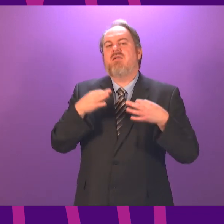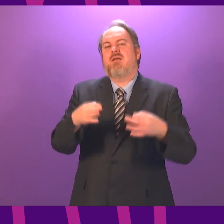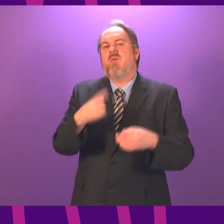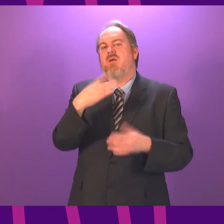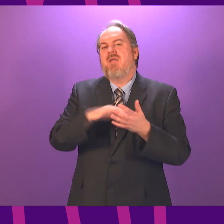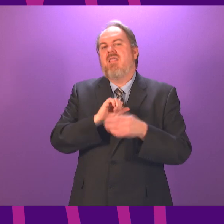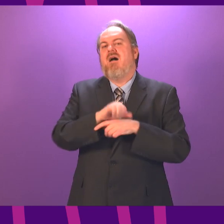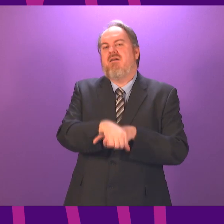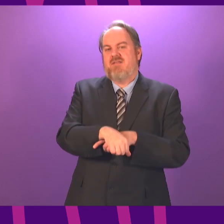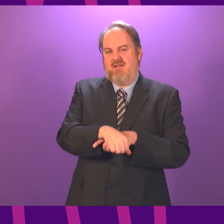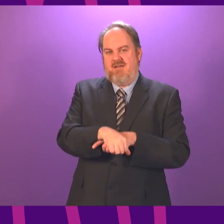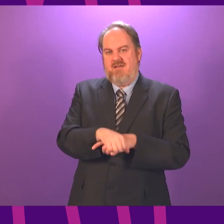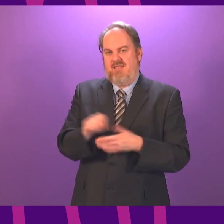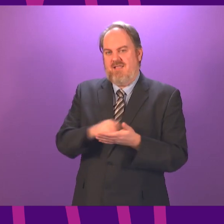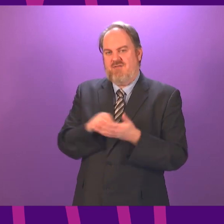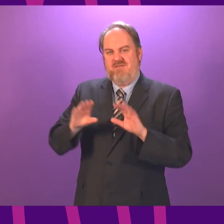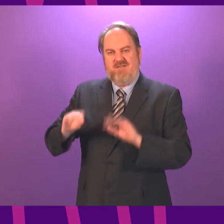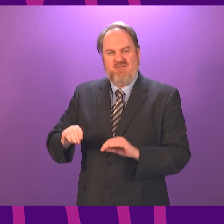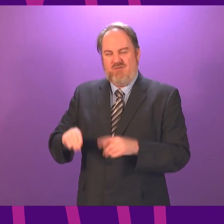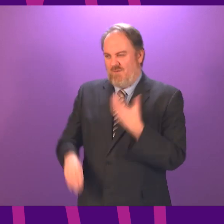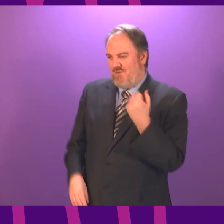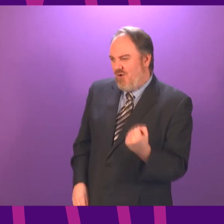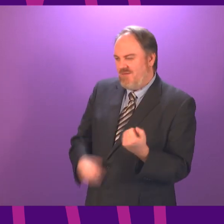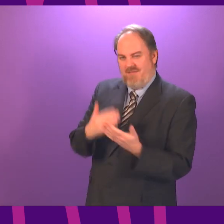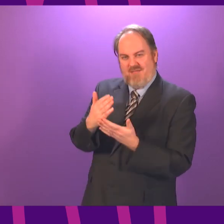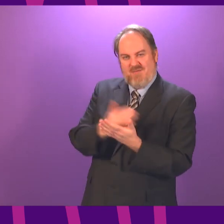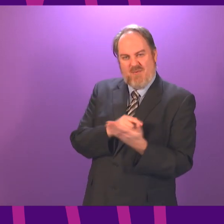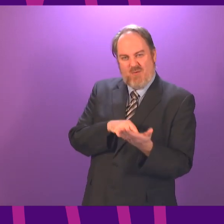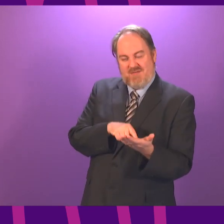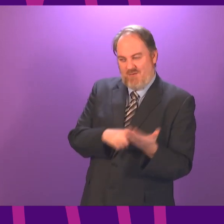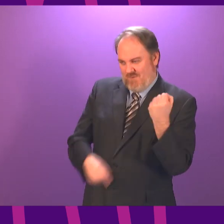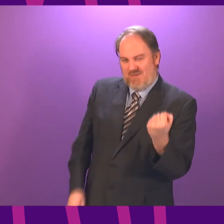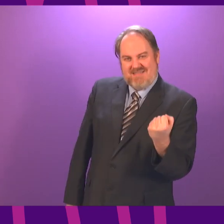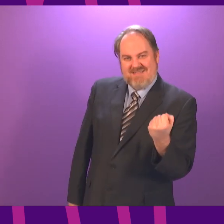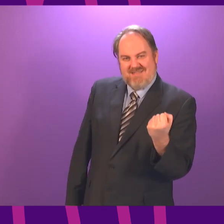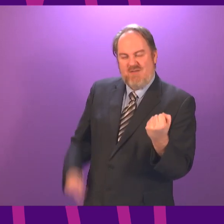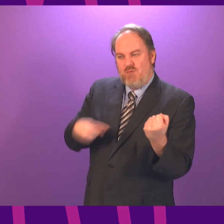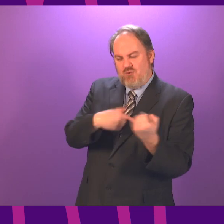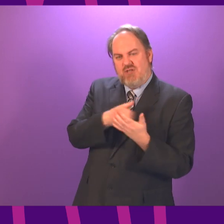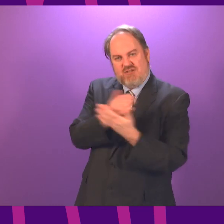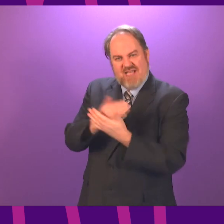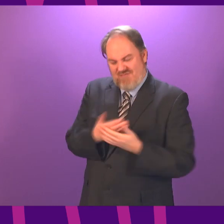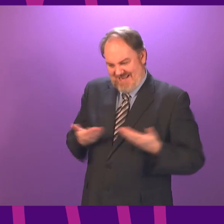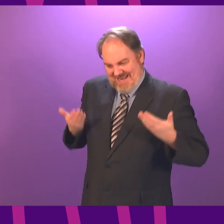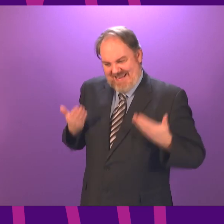has the report already, so the First Minister should publish it now.